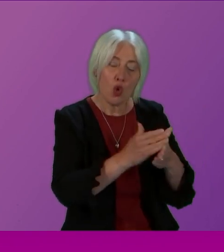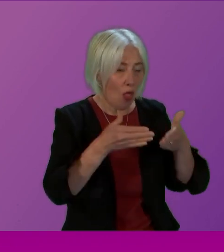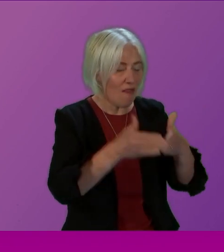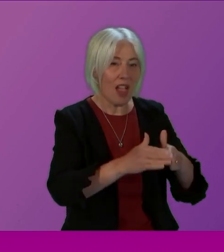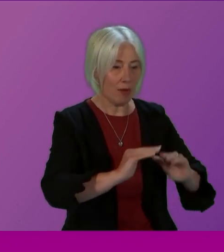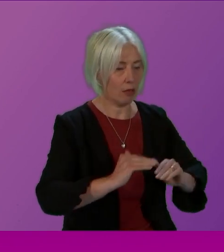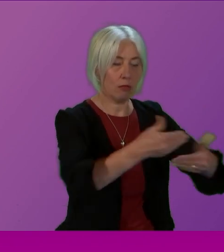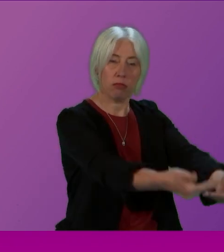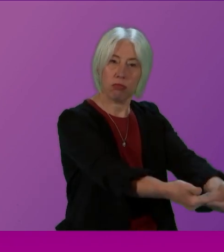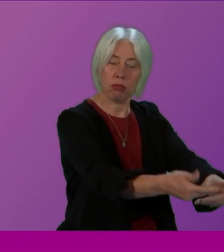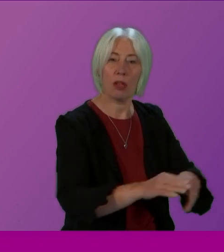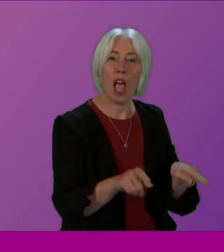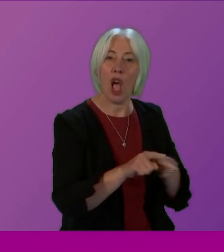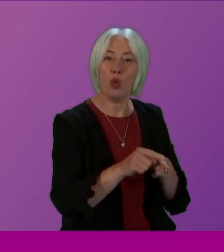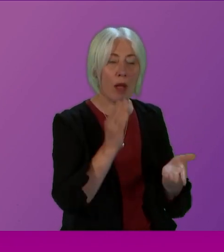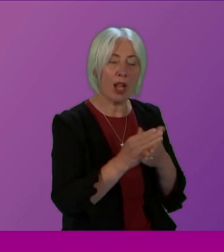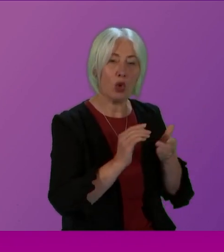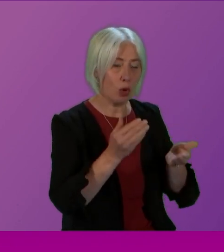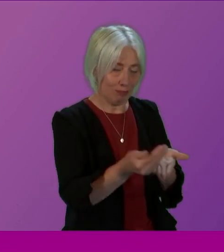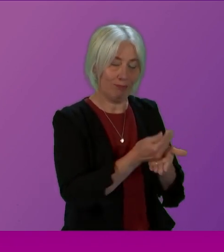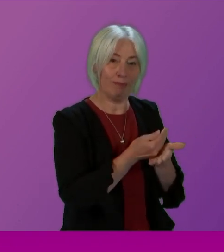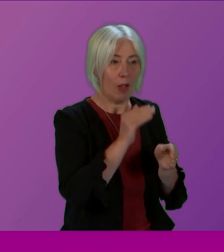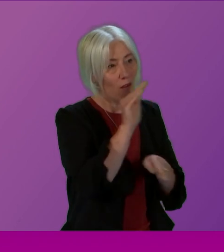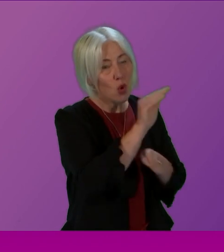and securing a long-term future for the shipyard.